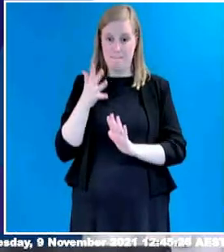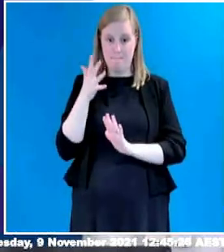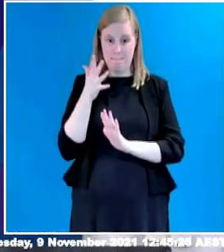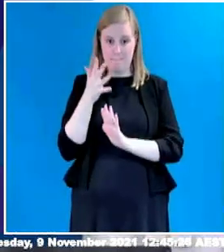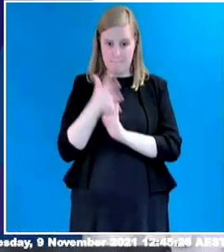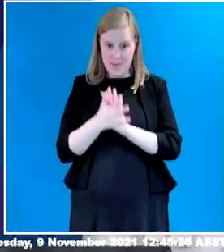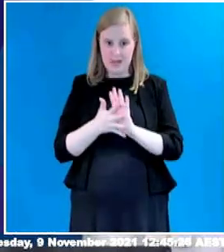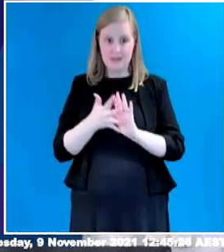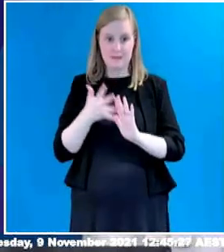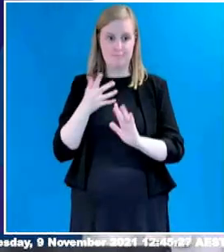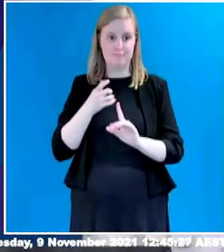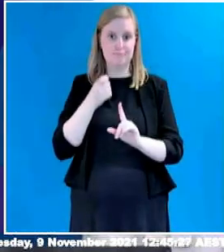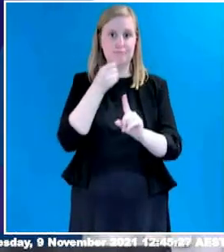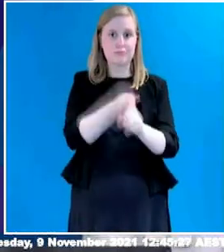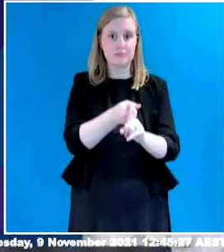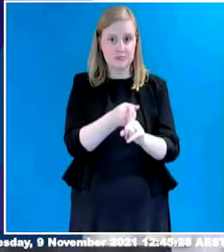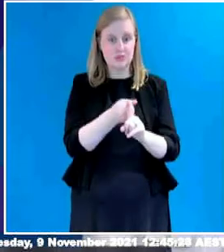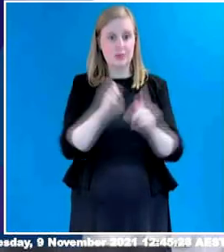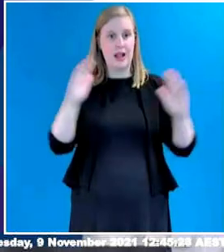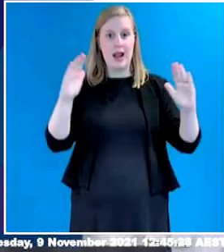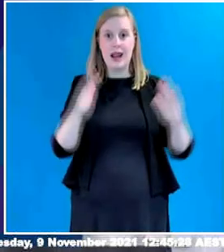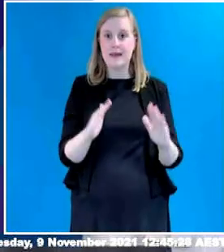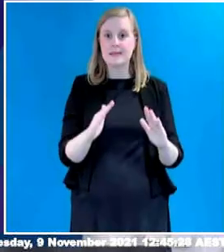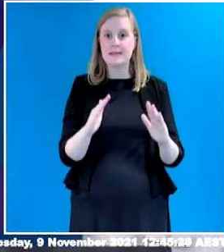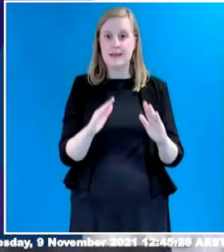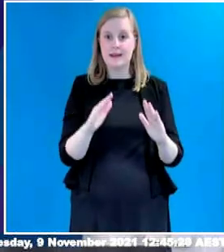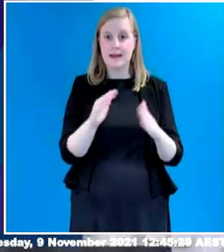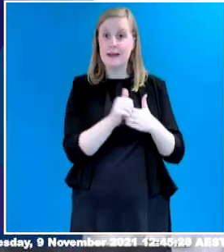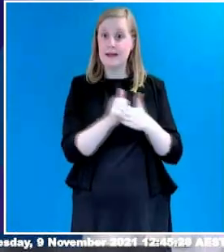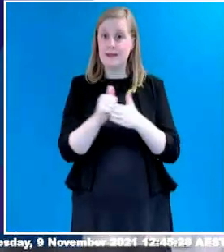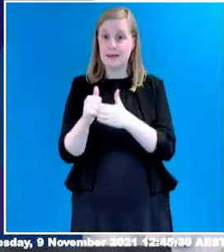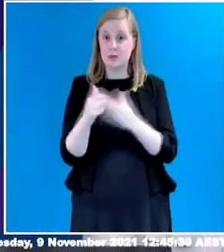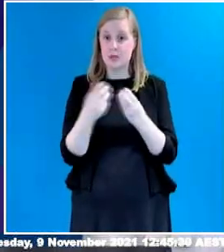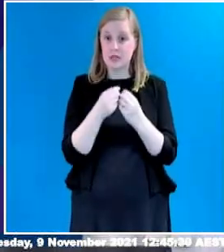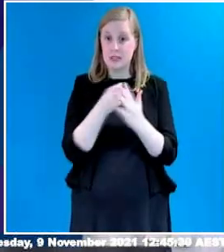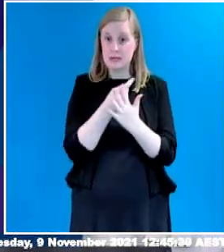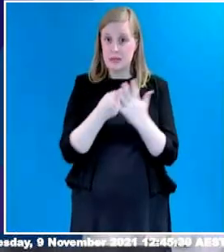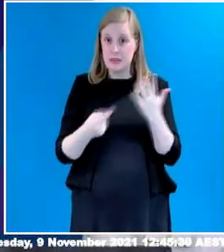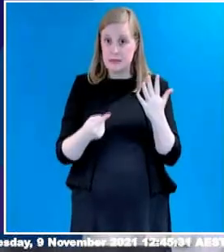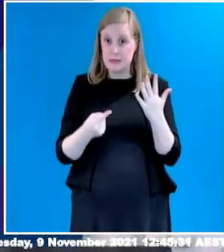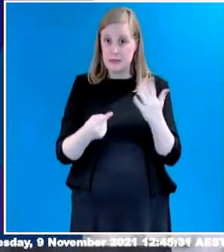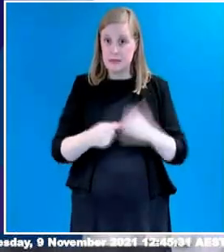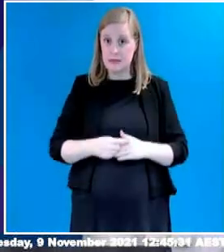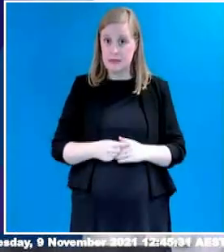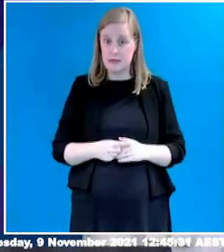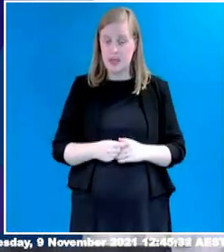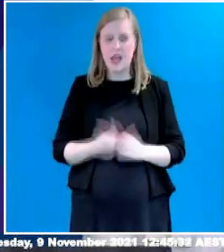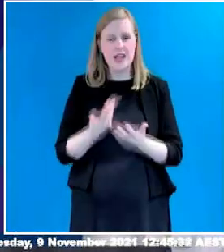and, if so, how and how can we address that? I think it's quite critical.